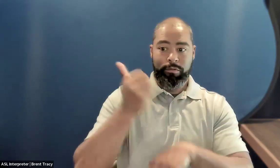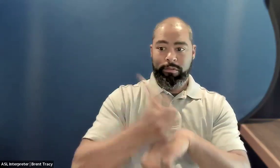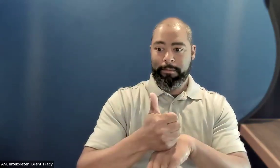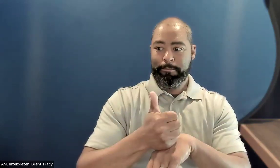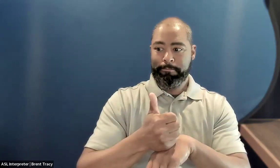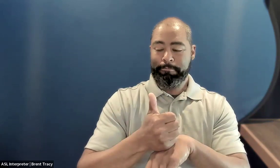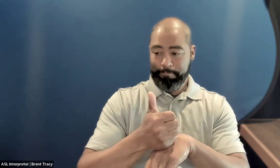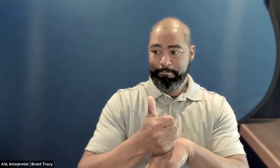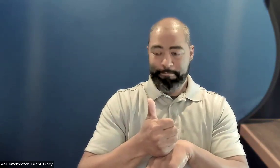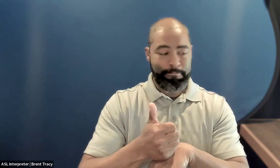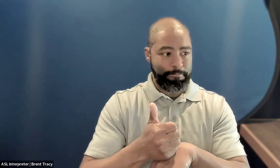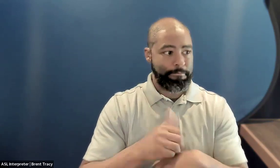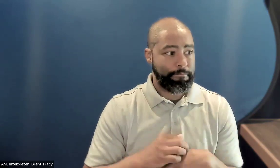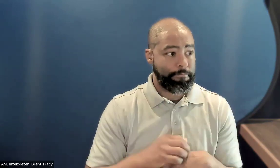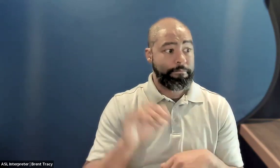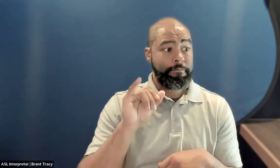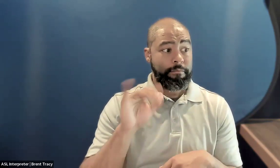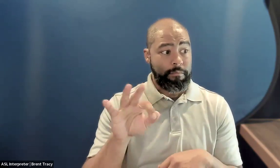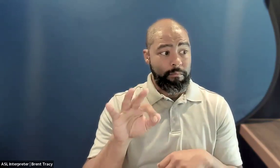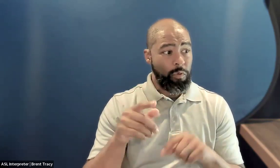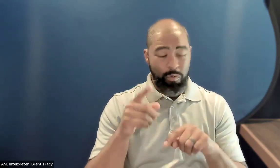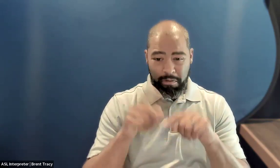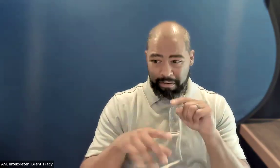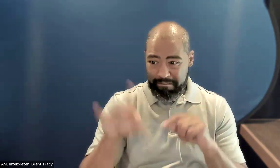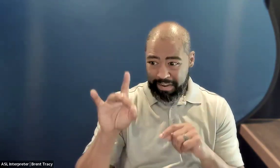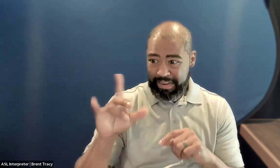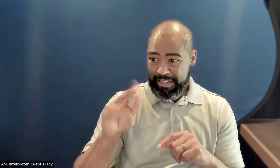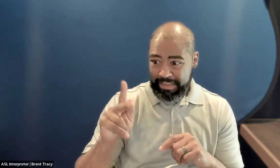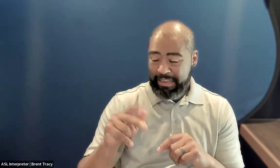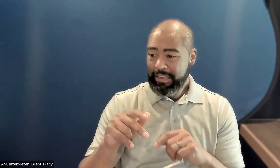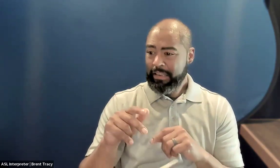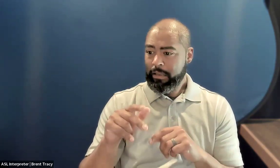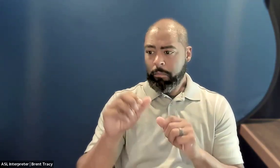If you have trouble finding these, you can just simply